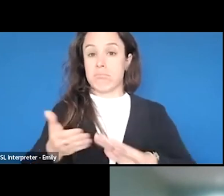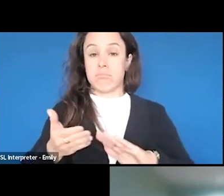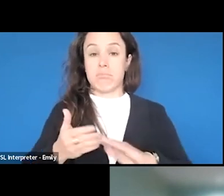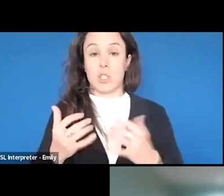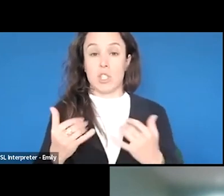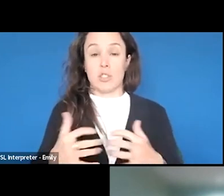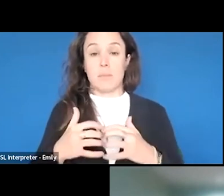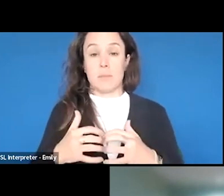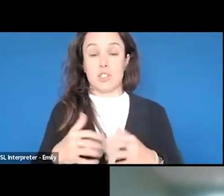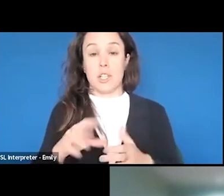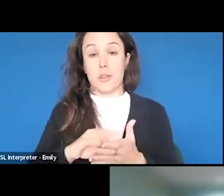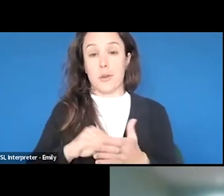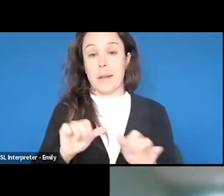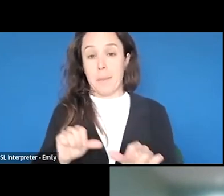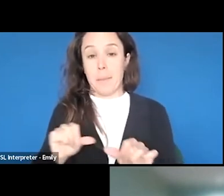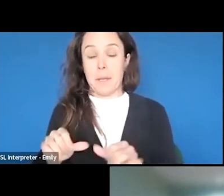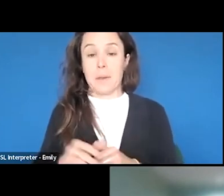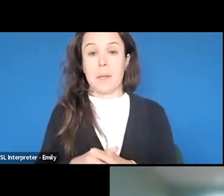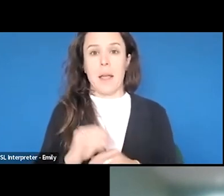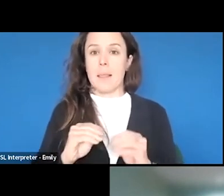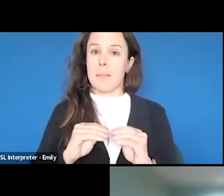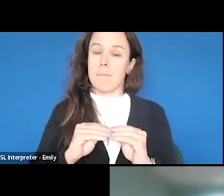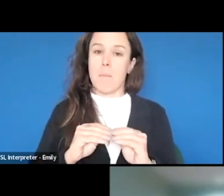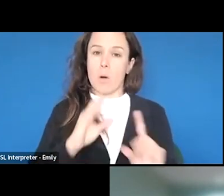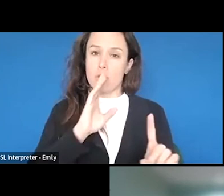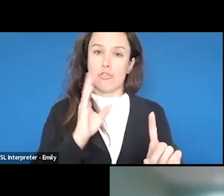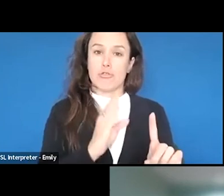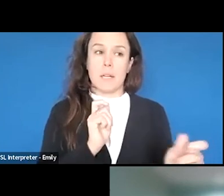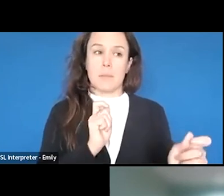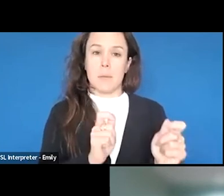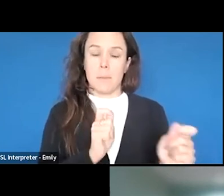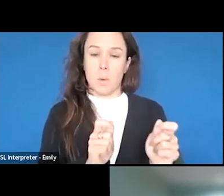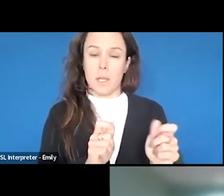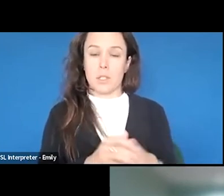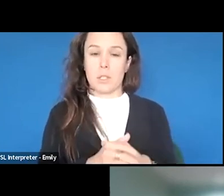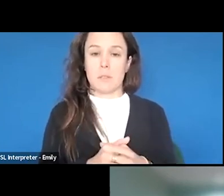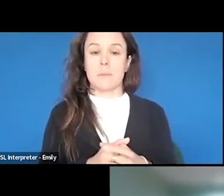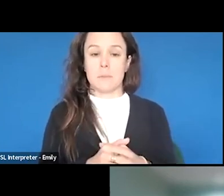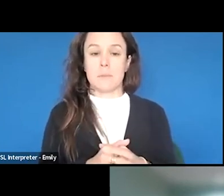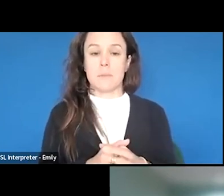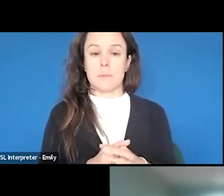capability – and the more direct manipulation that Ben and Meredith were pointing out.